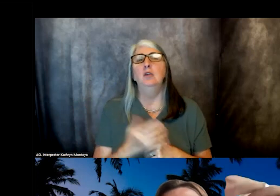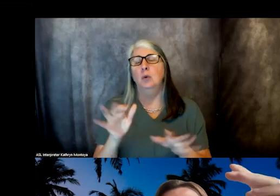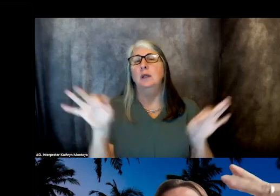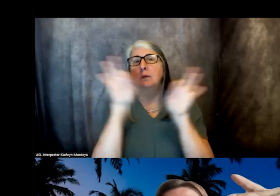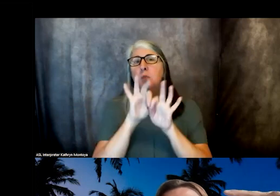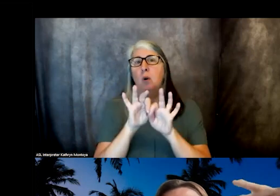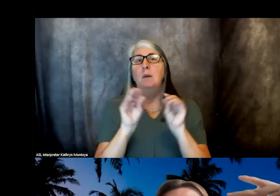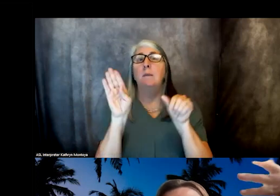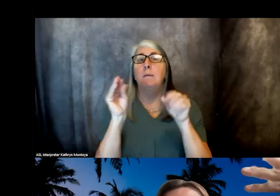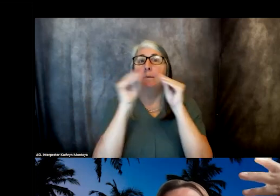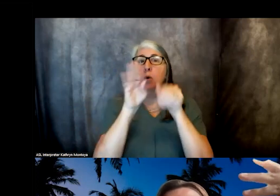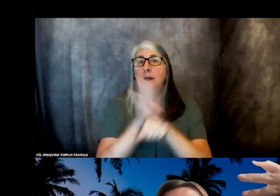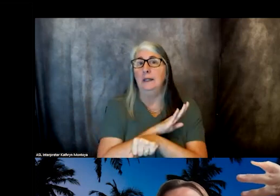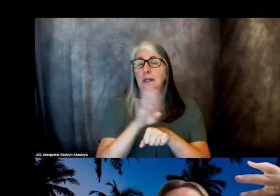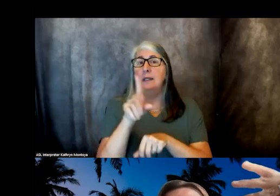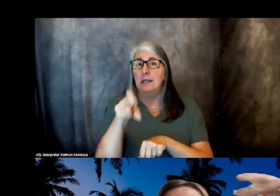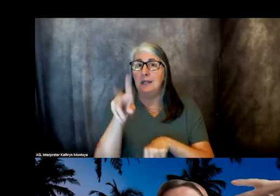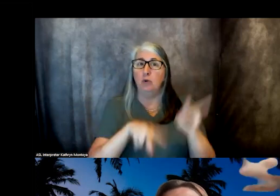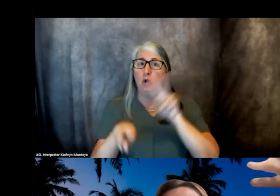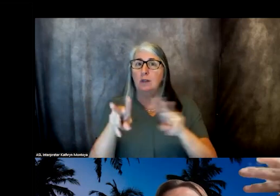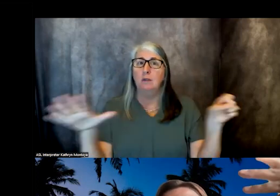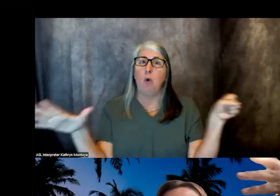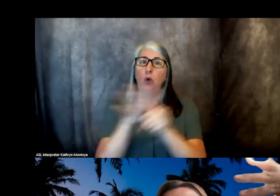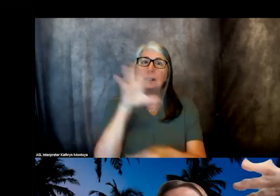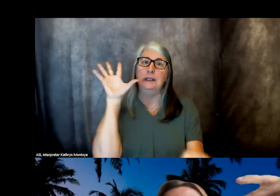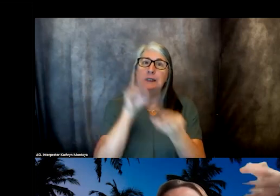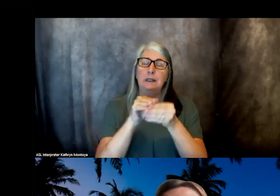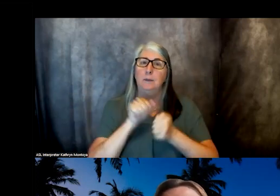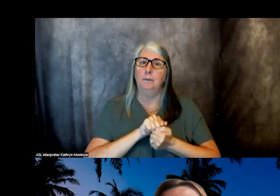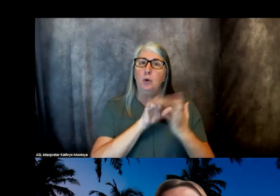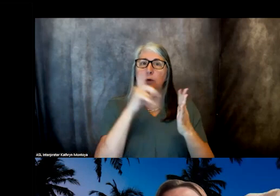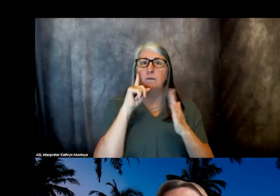NEED TO LOOK AT THIS APPROACH FOR PEER SPECIALIST AND EMPLOYEES.